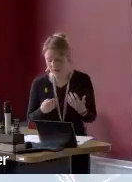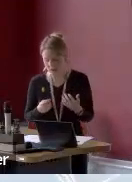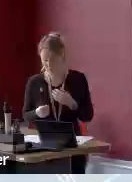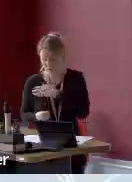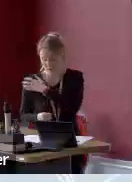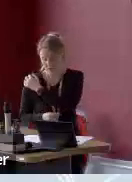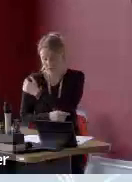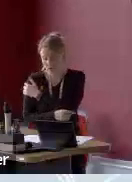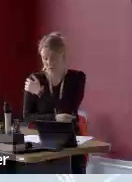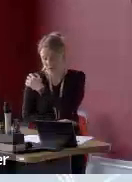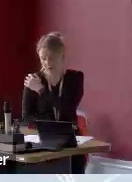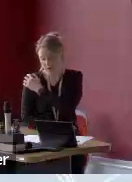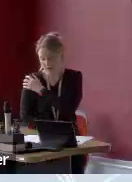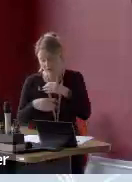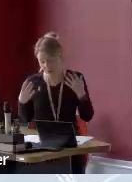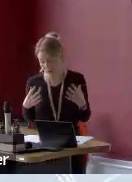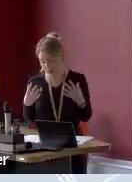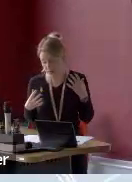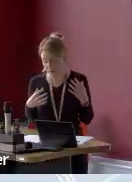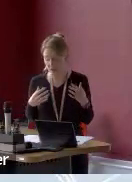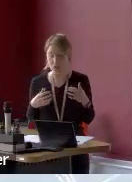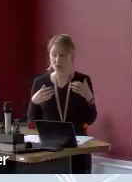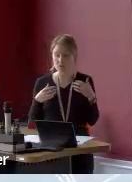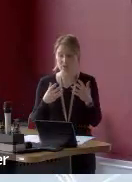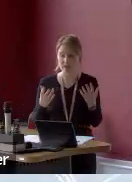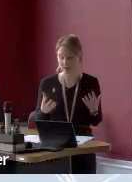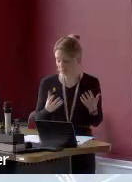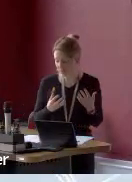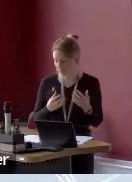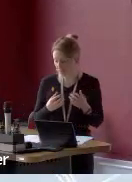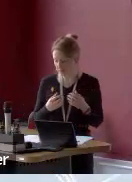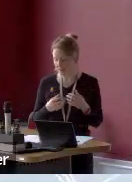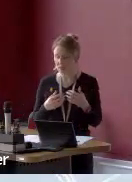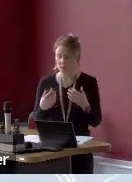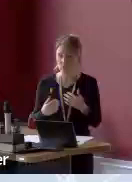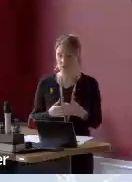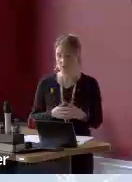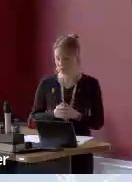engaged with research. Have had the opportunity to contribute their expertise and to build new skills